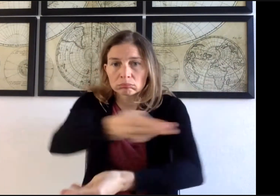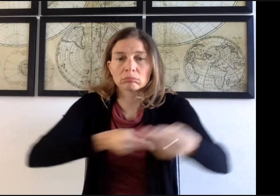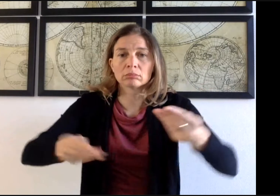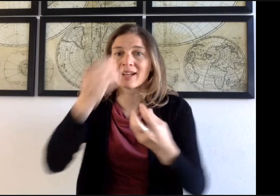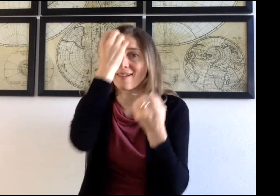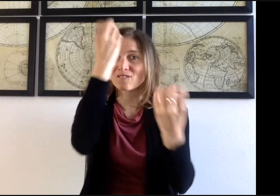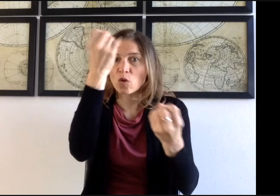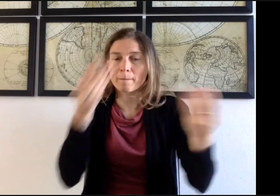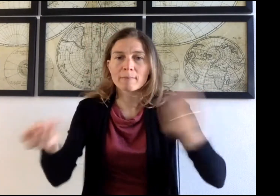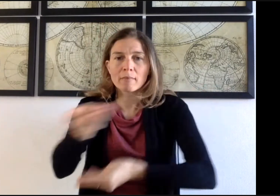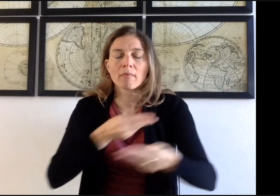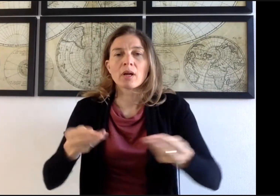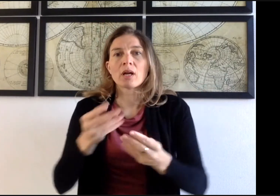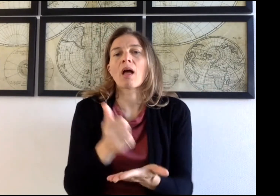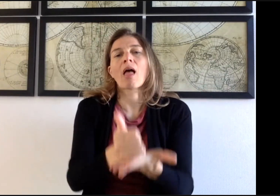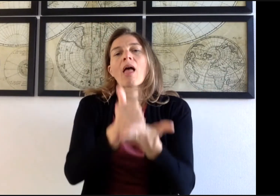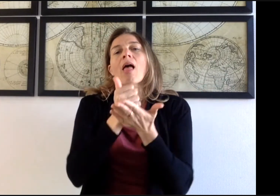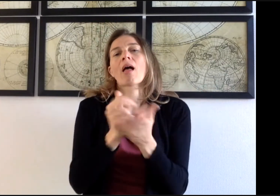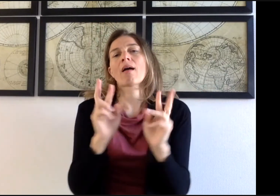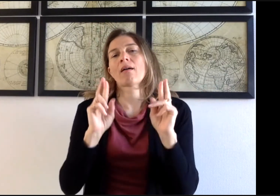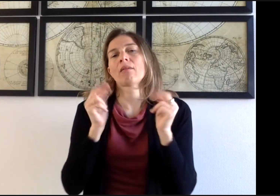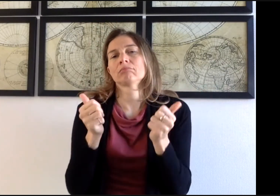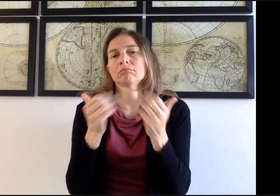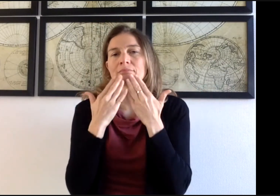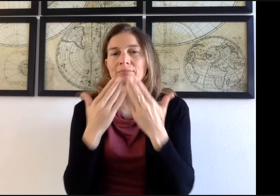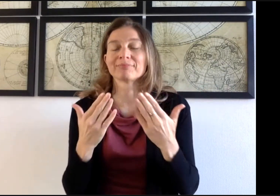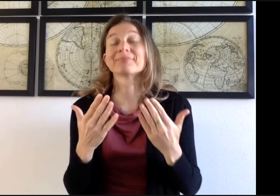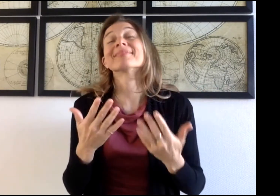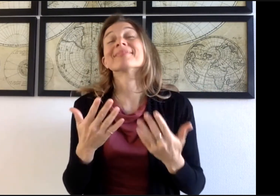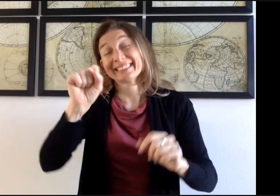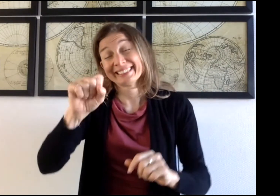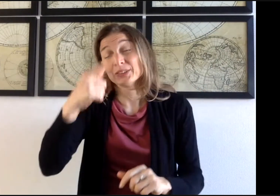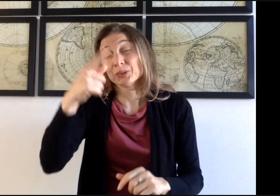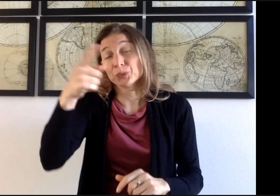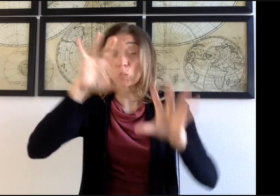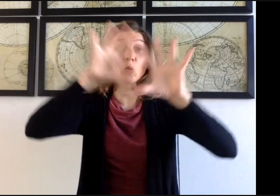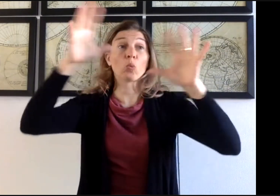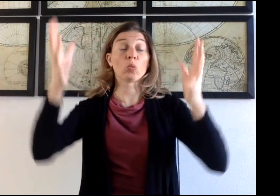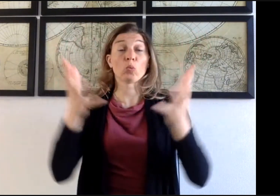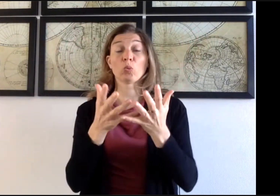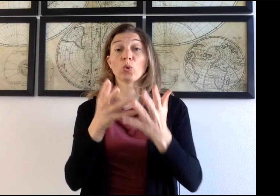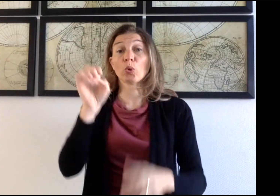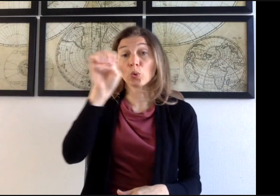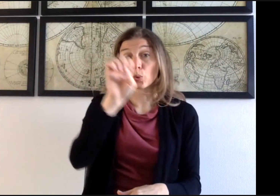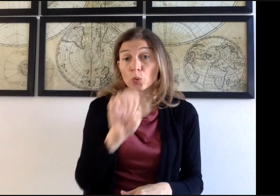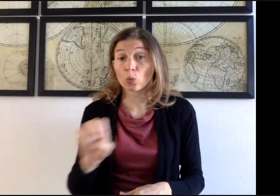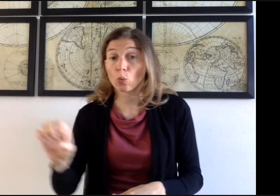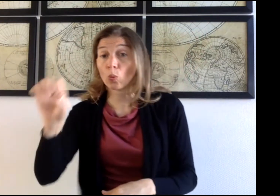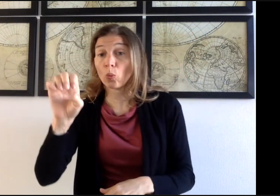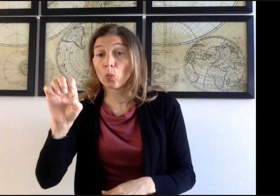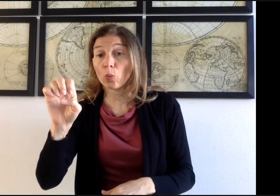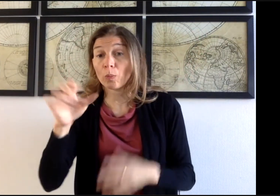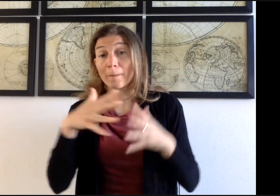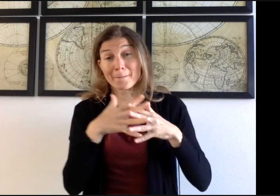because of course Europe and the US are in a very difficult situation now